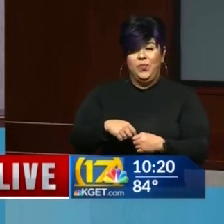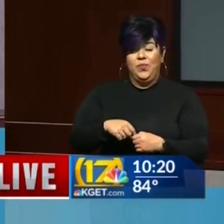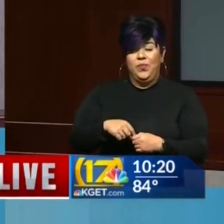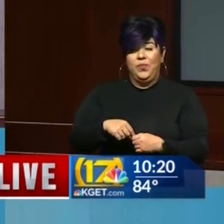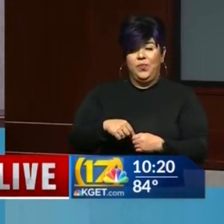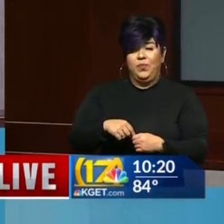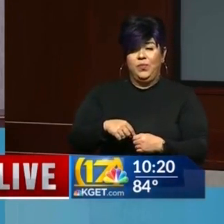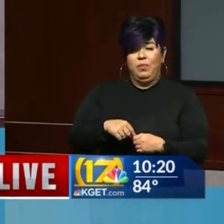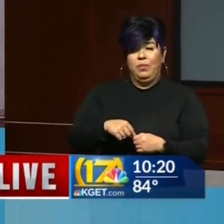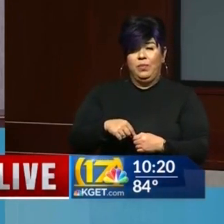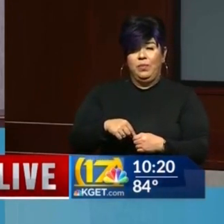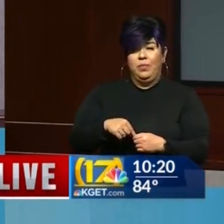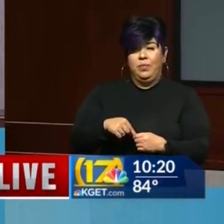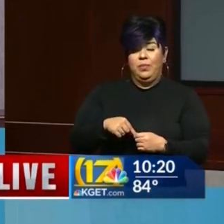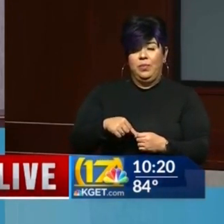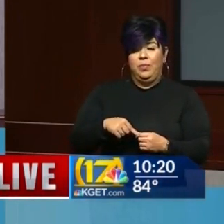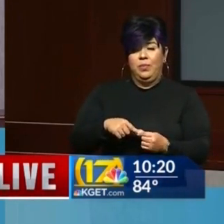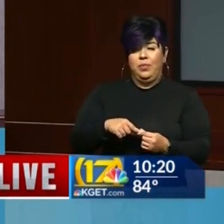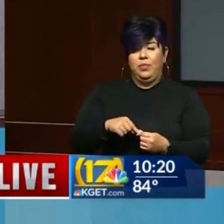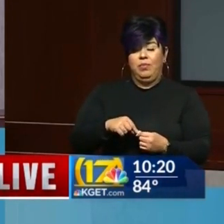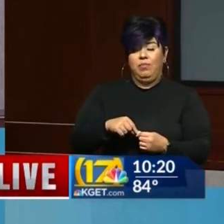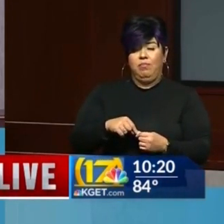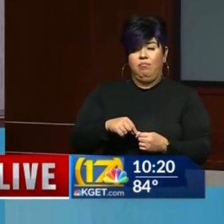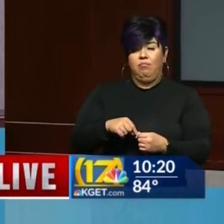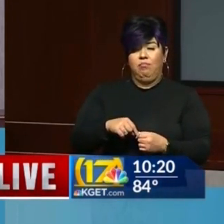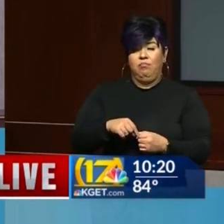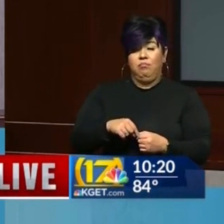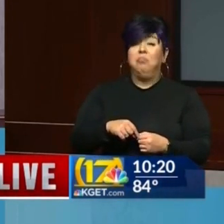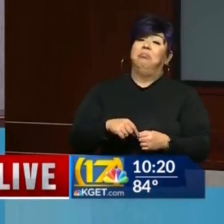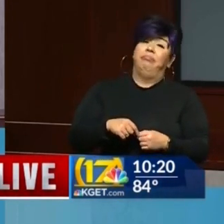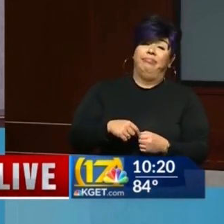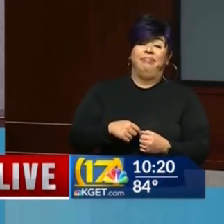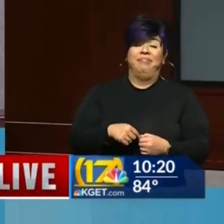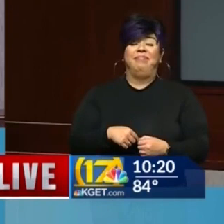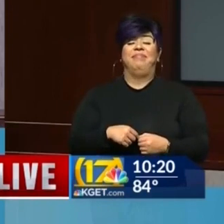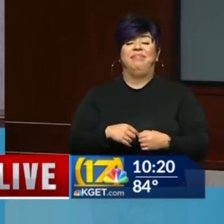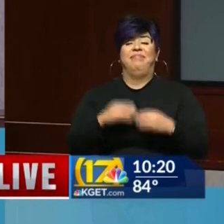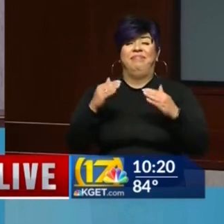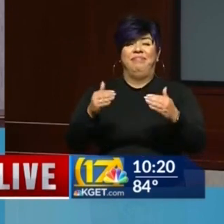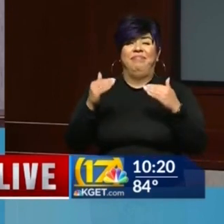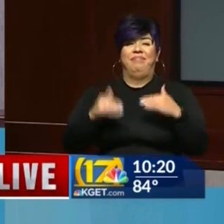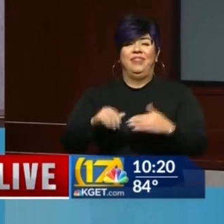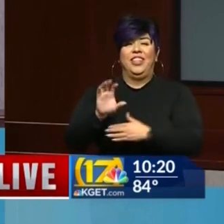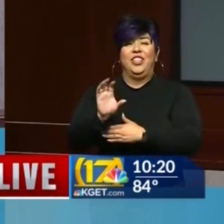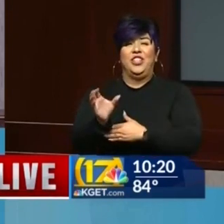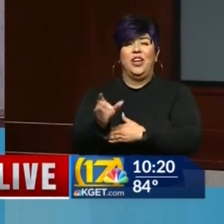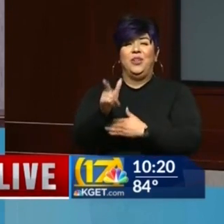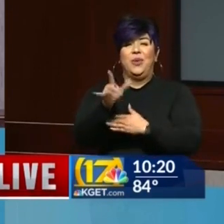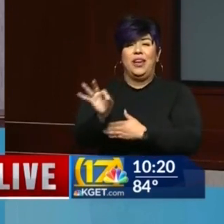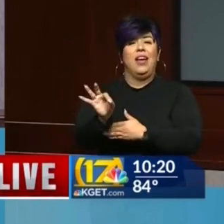I AM GOING TO BACK TO MOJAVE, DESERT NEWS. I JUST WANTED TO MAKE SURE THAT